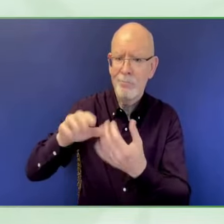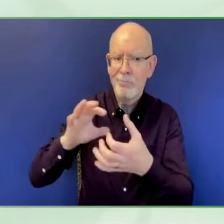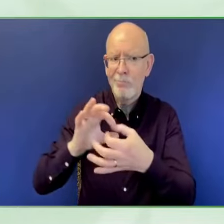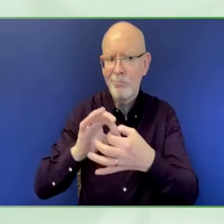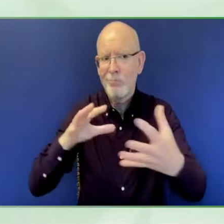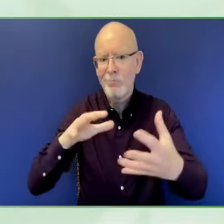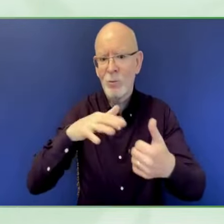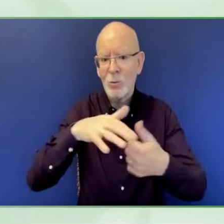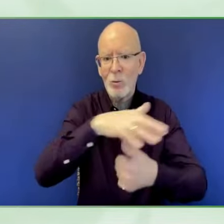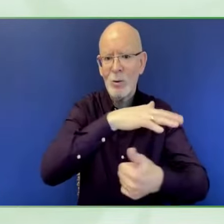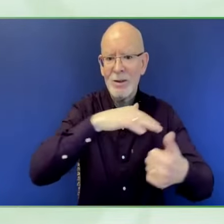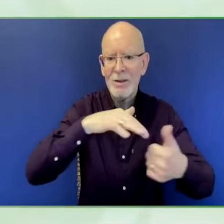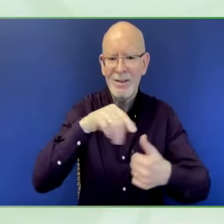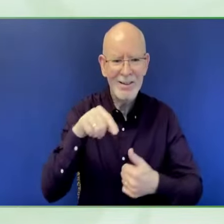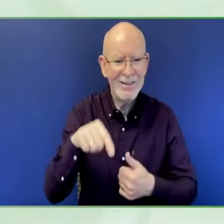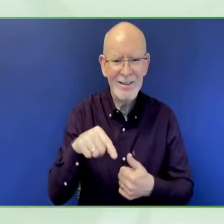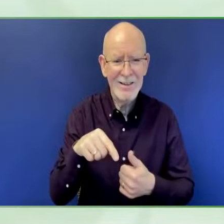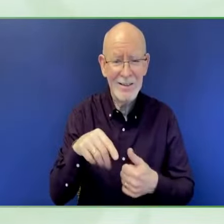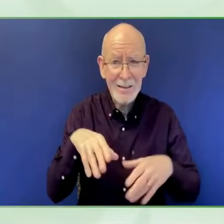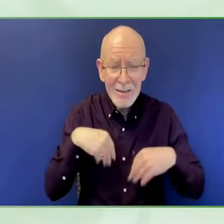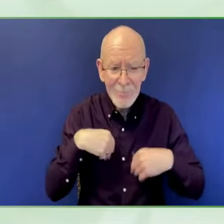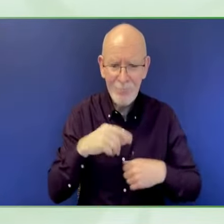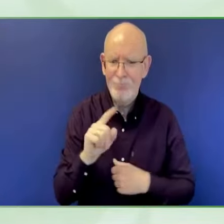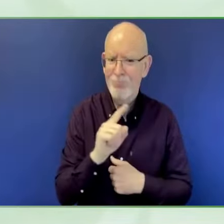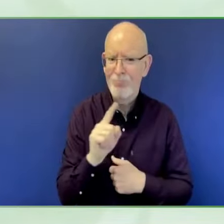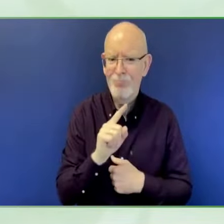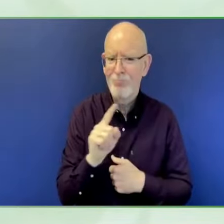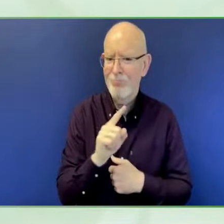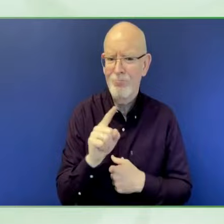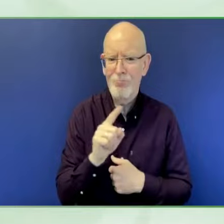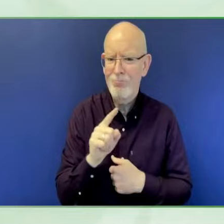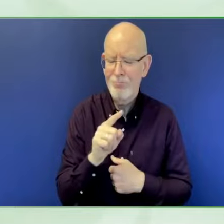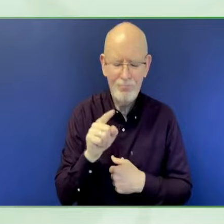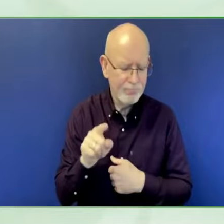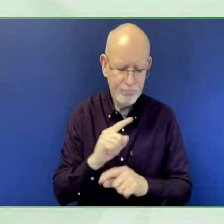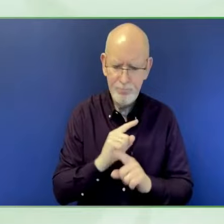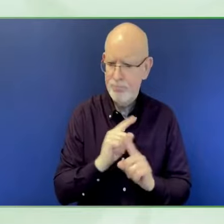Still many places within the European Union at the level of the